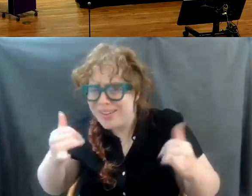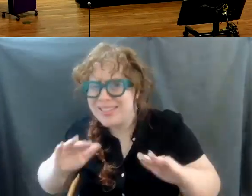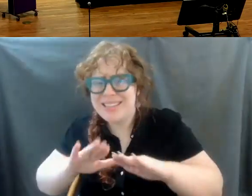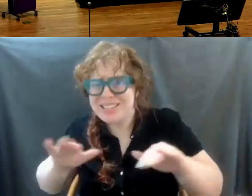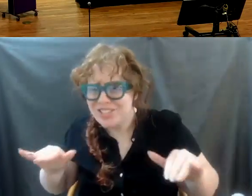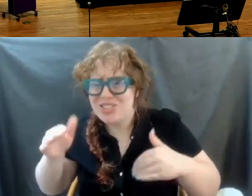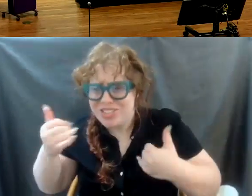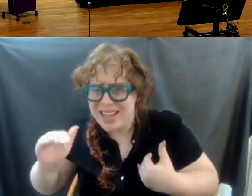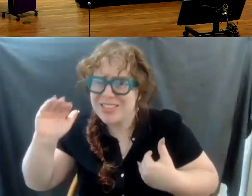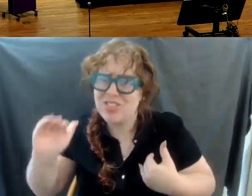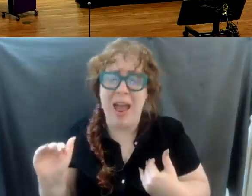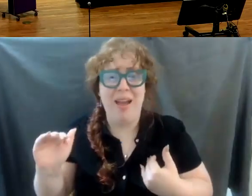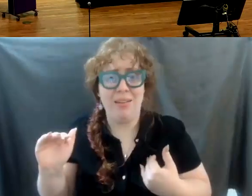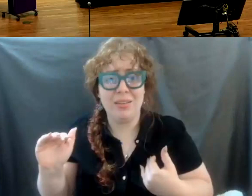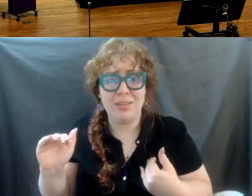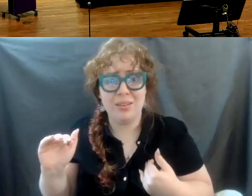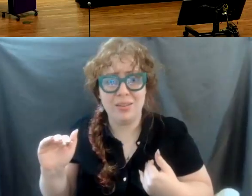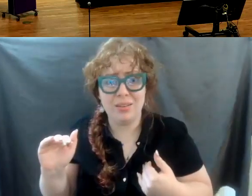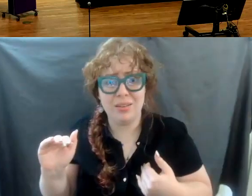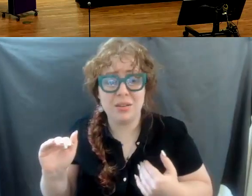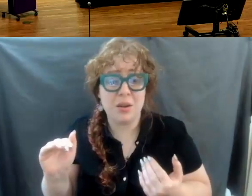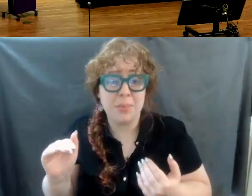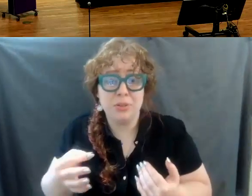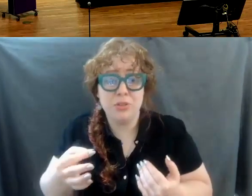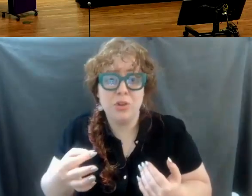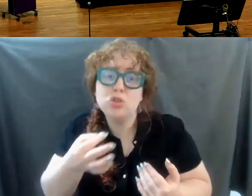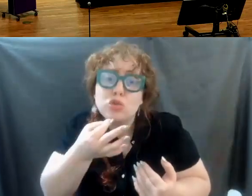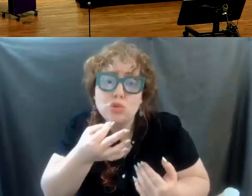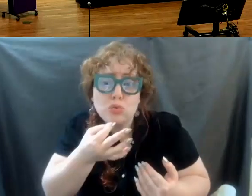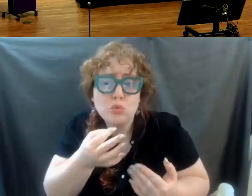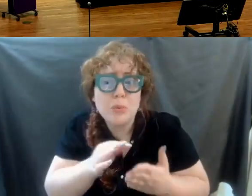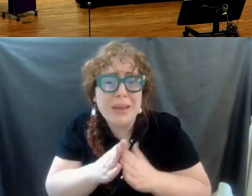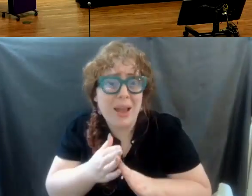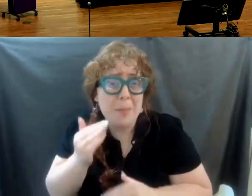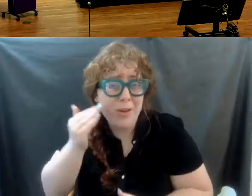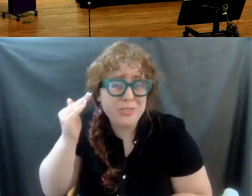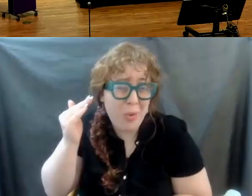some of them of transferring into what we would consider adulthood. But they've been children the whole time.